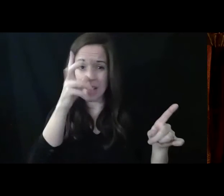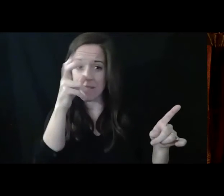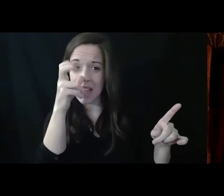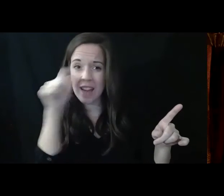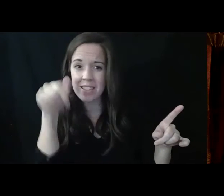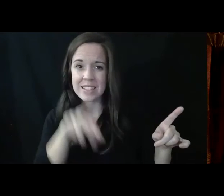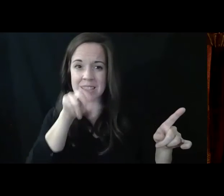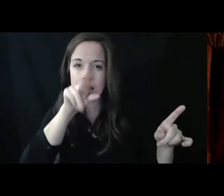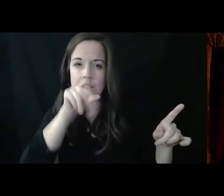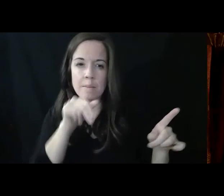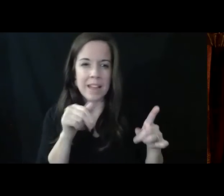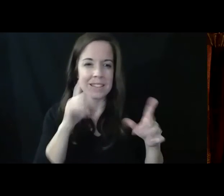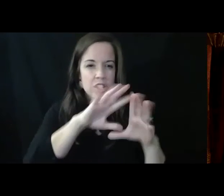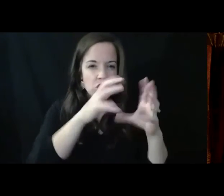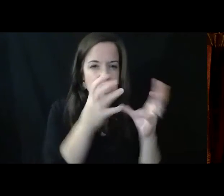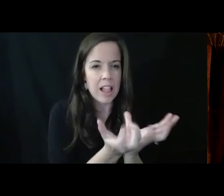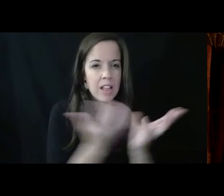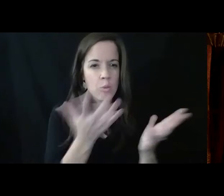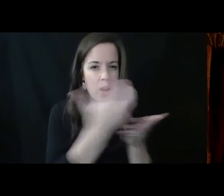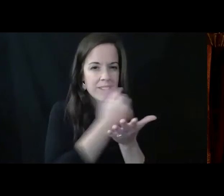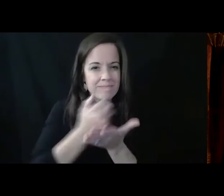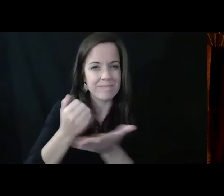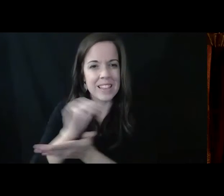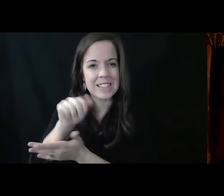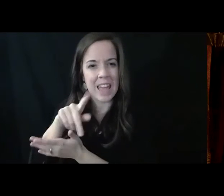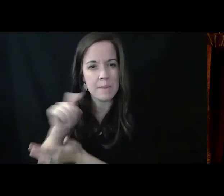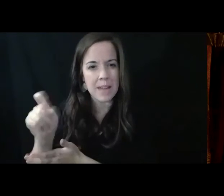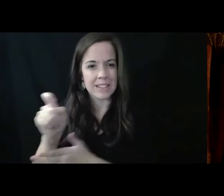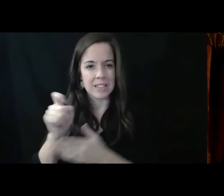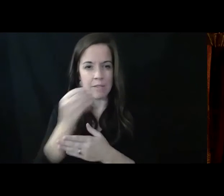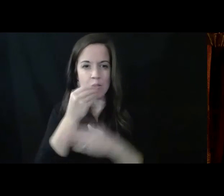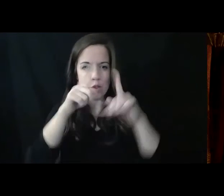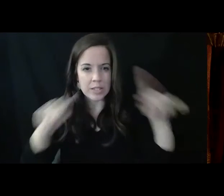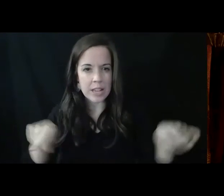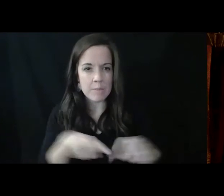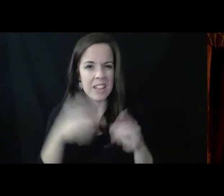pilfered // it’s the apex predator in the food pyramid // it ransacked the pyramids // tours